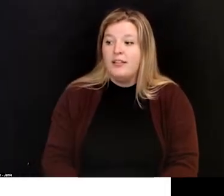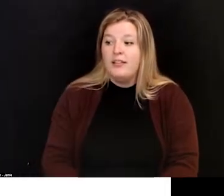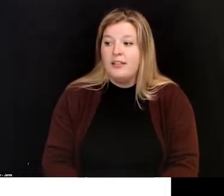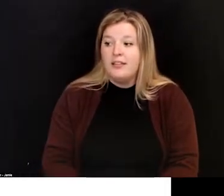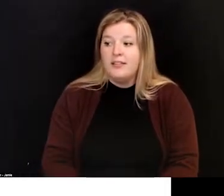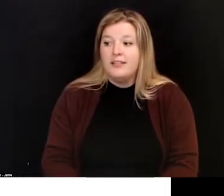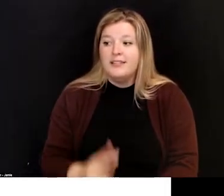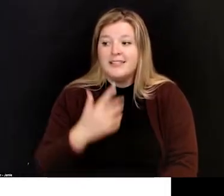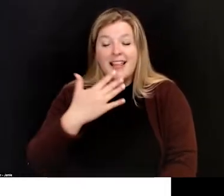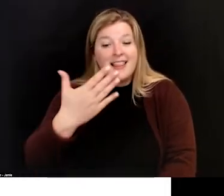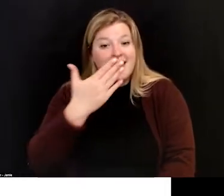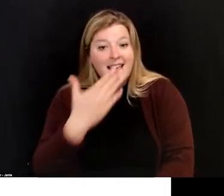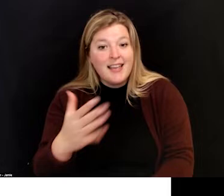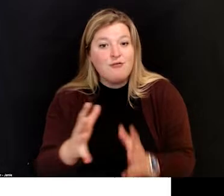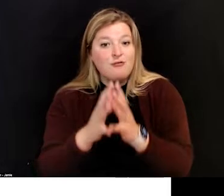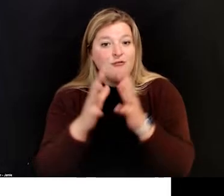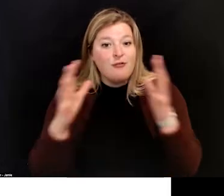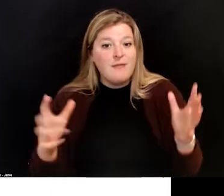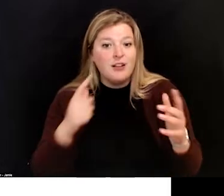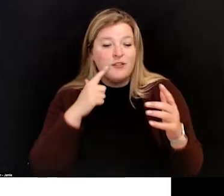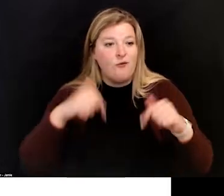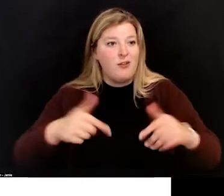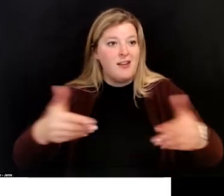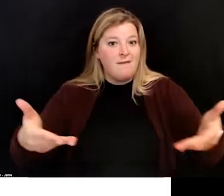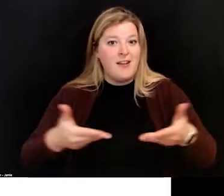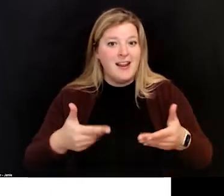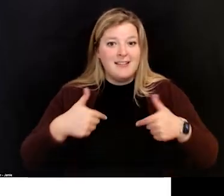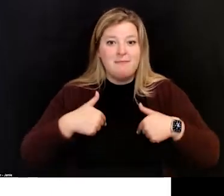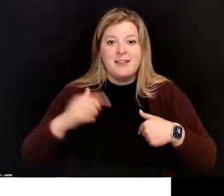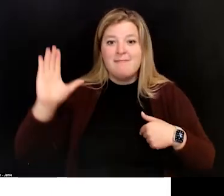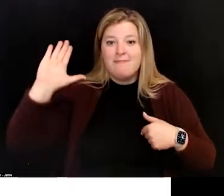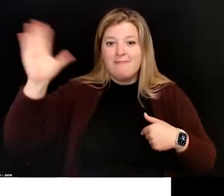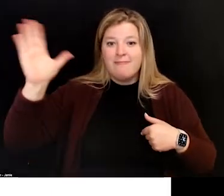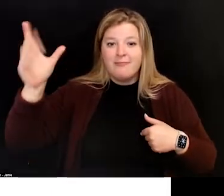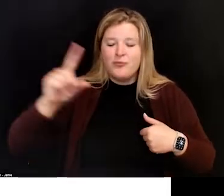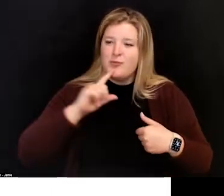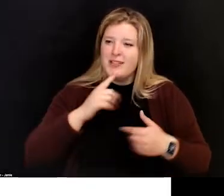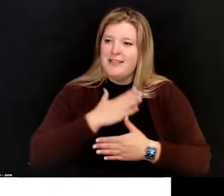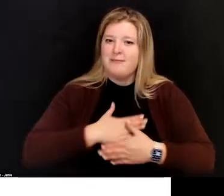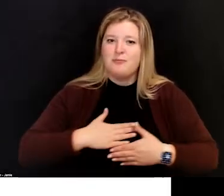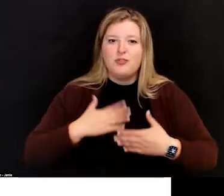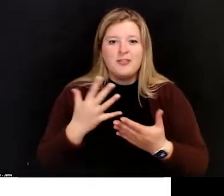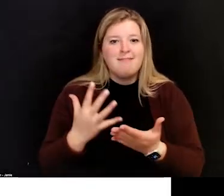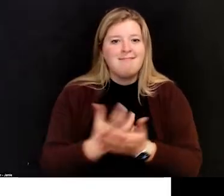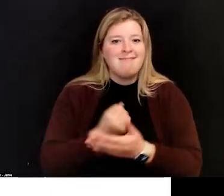[Rachael] Thank you so much for the invitation. I really appreciate the opportunity to speak with all of you today.